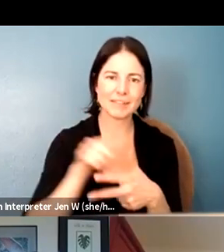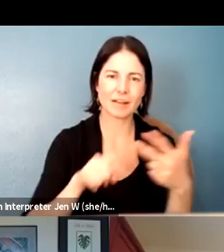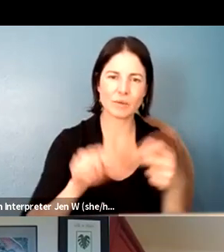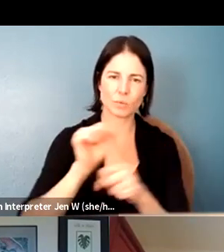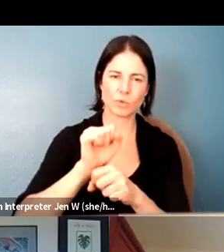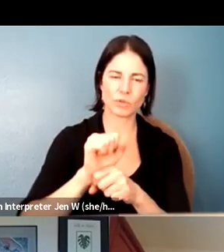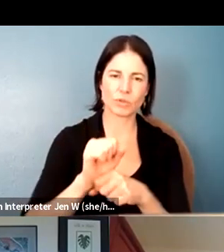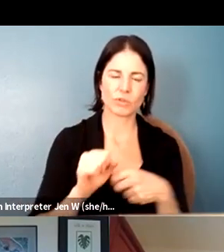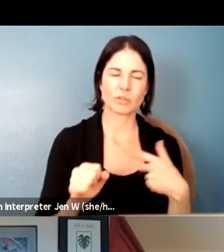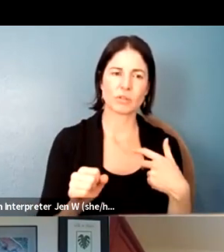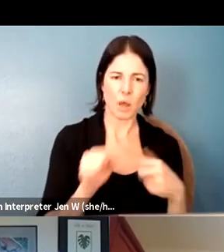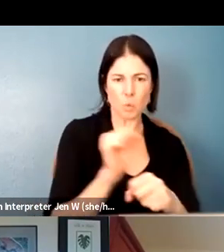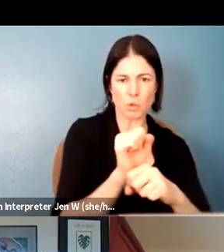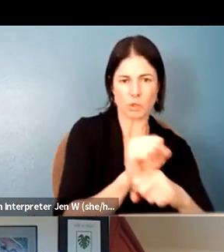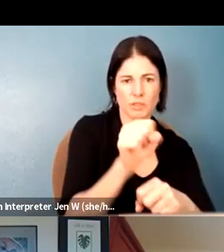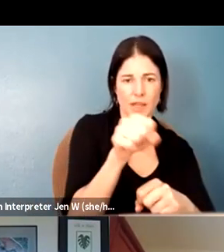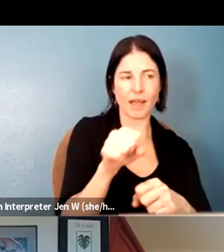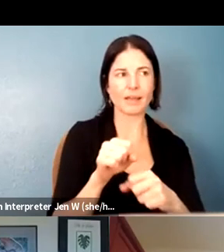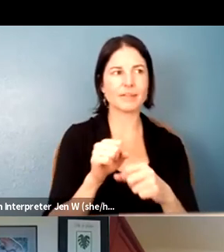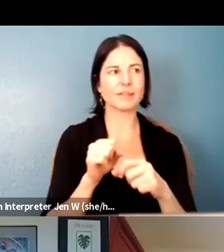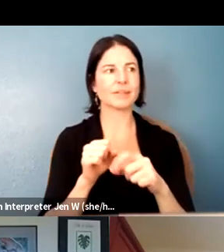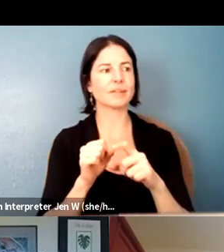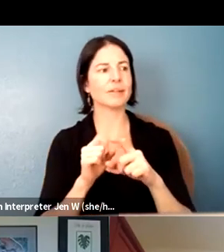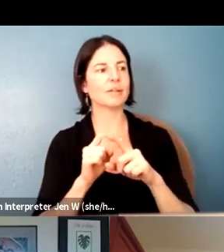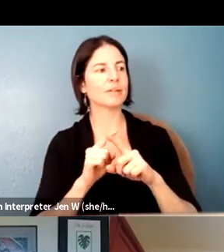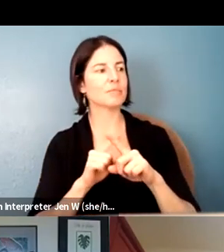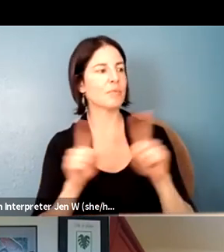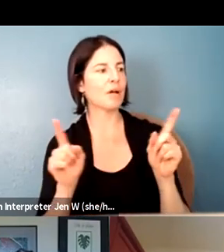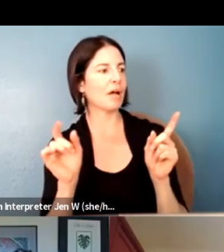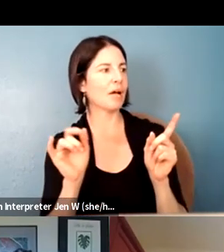our work, but this, this kind of way of being in the world, and